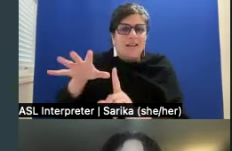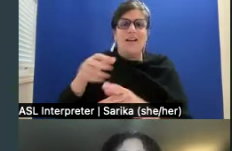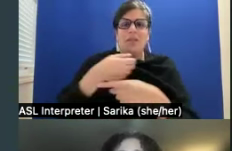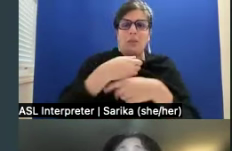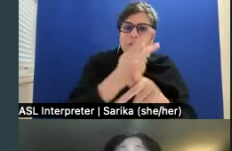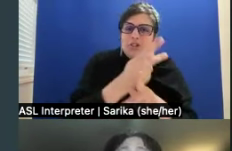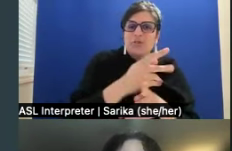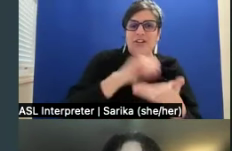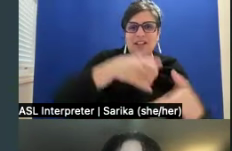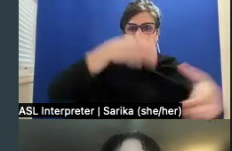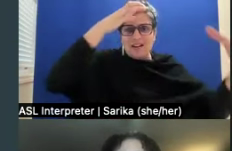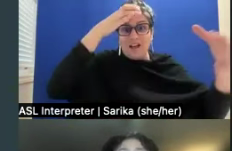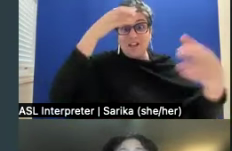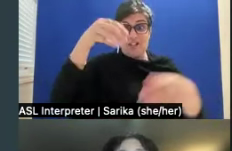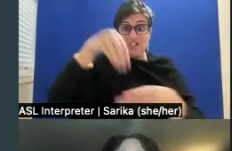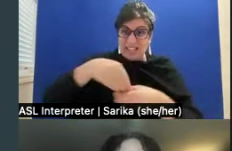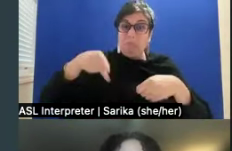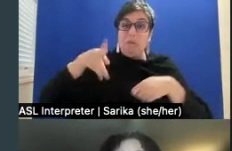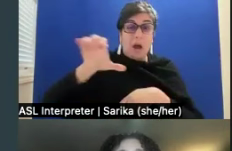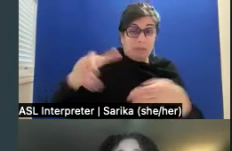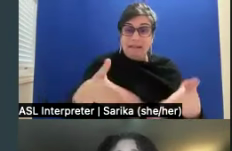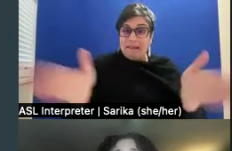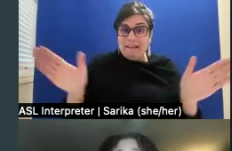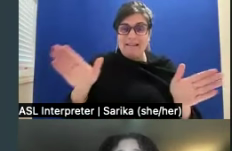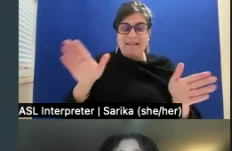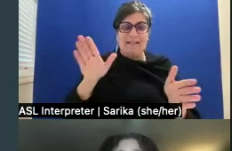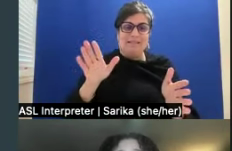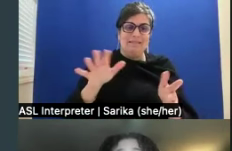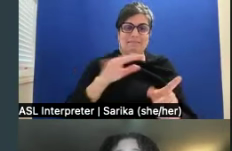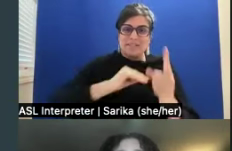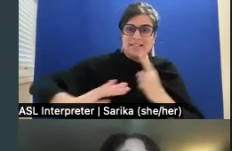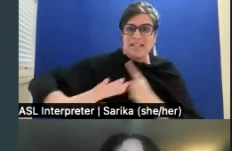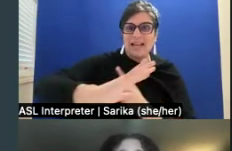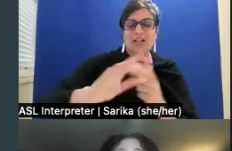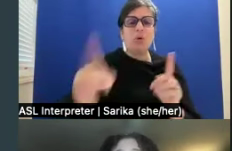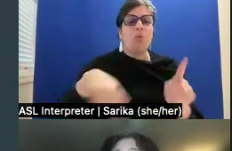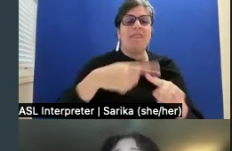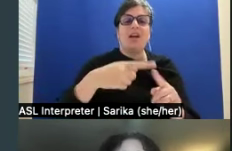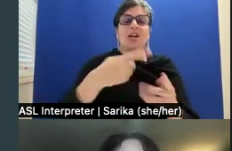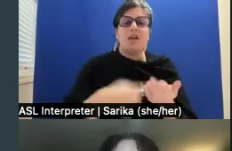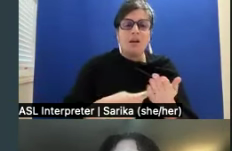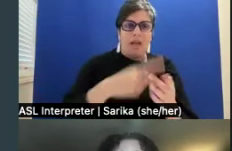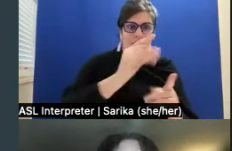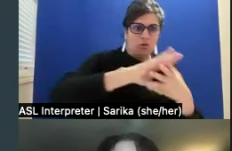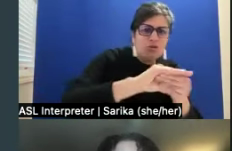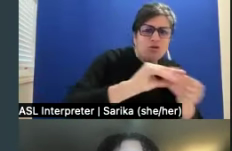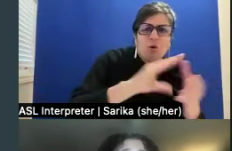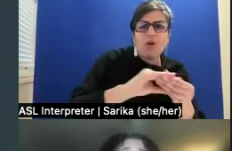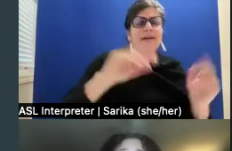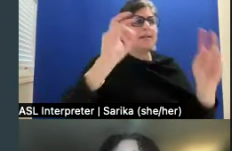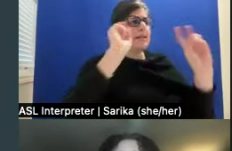So where they are talking about those stories and talking, thematically in conversations with each other about,